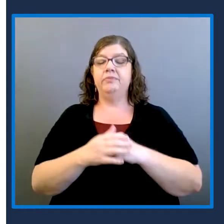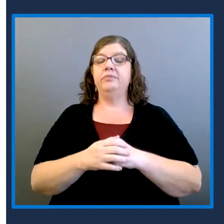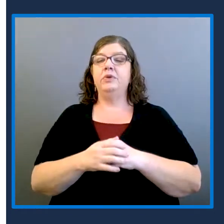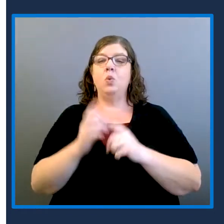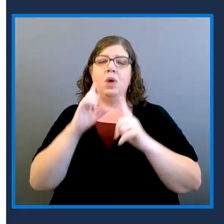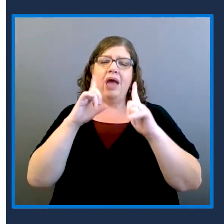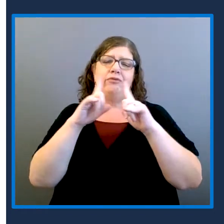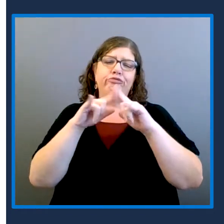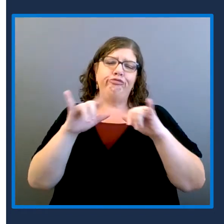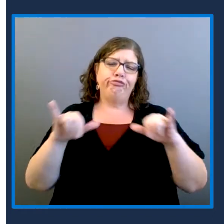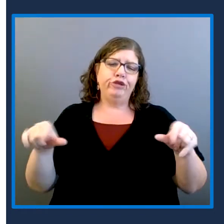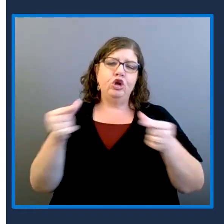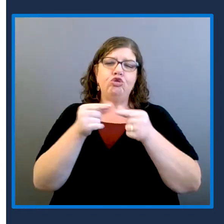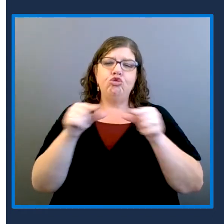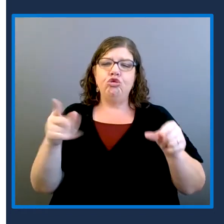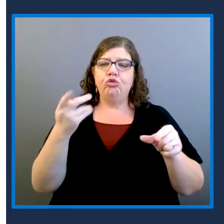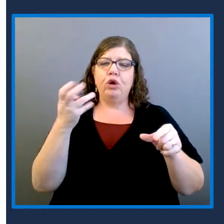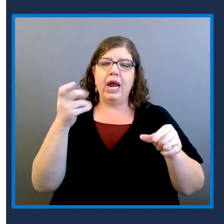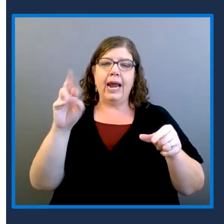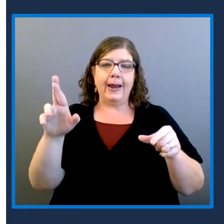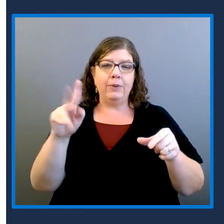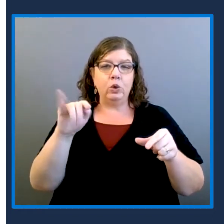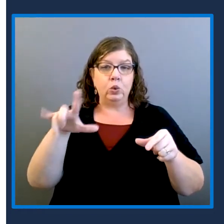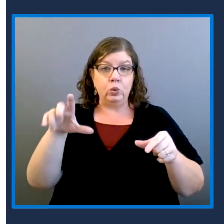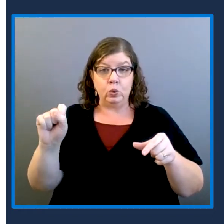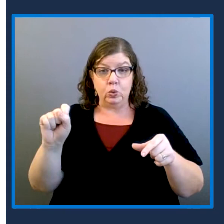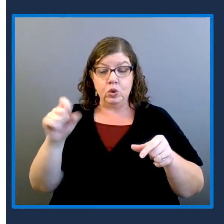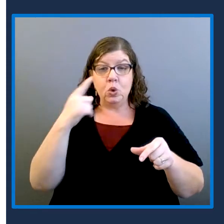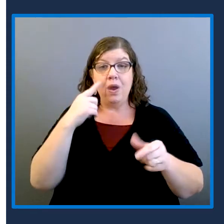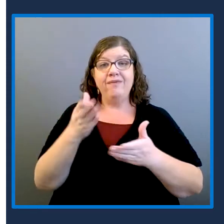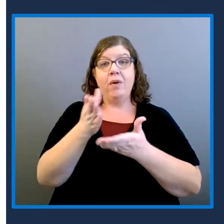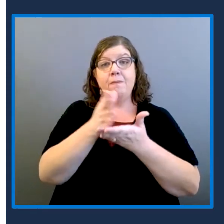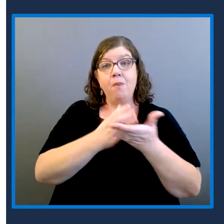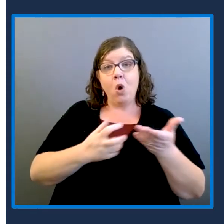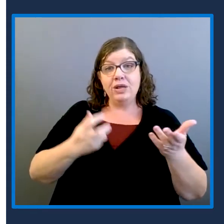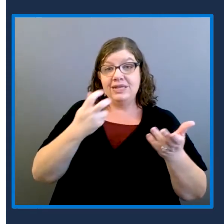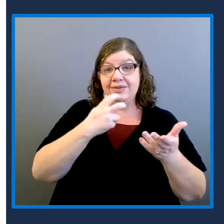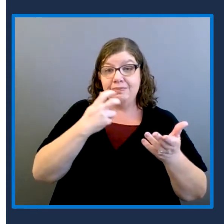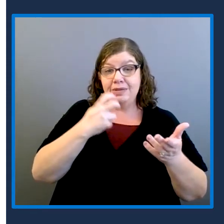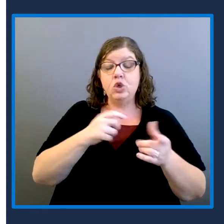we also have a host of grammar tools available so if we wanted to highlight our parts of speech or